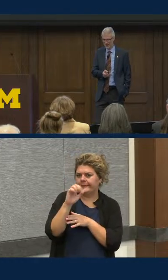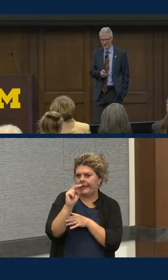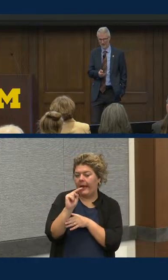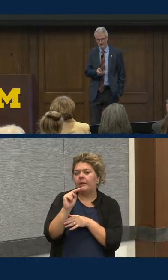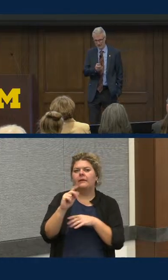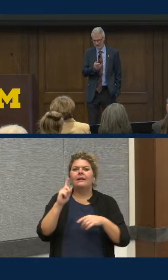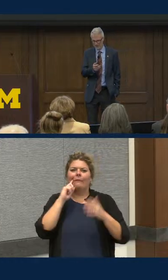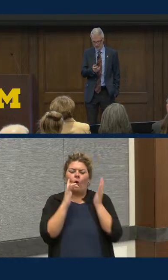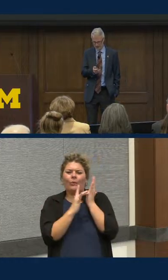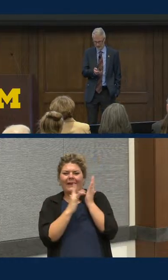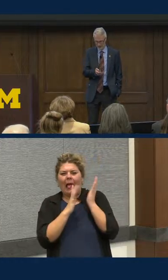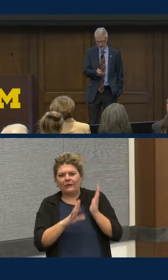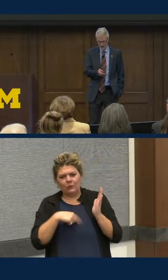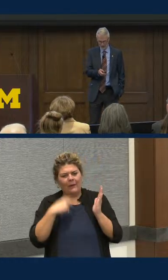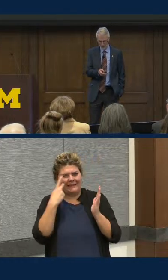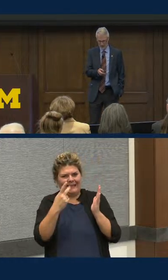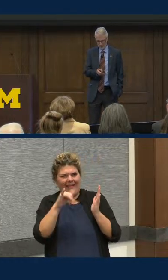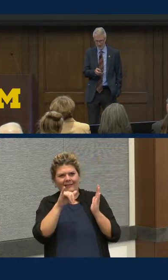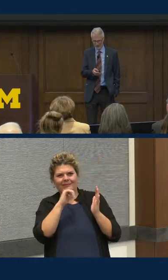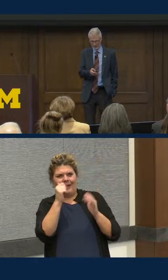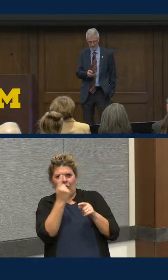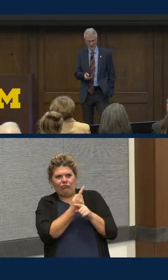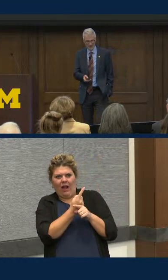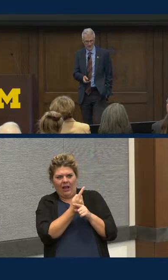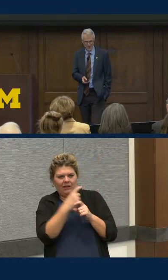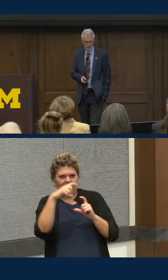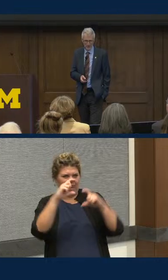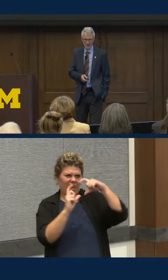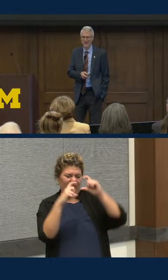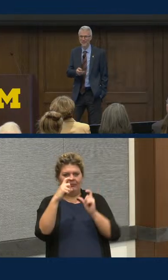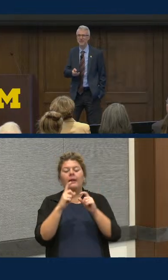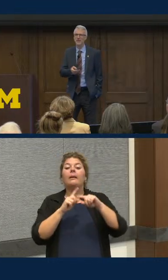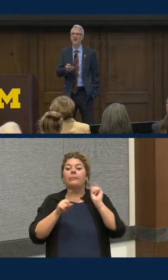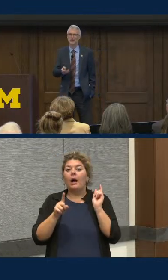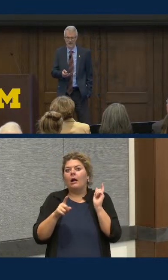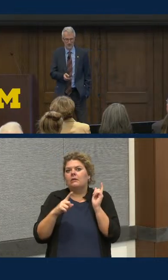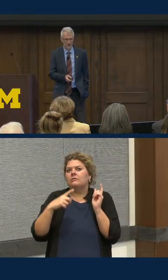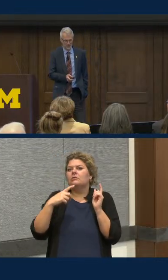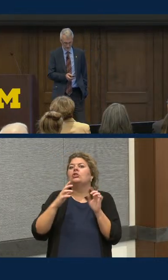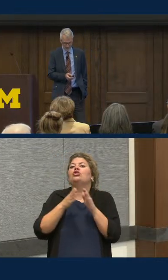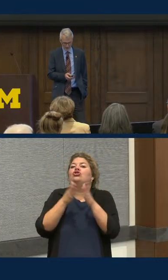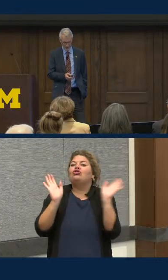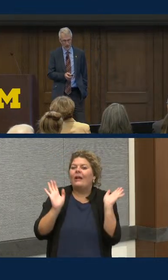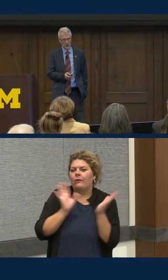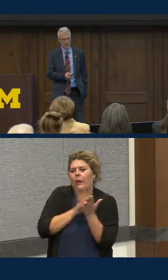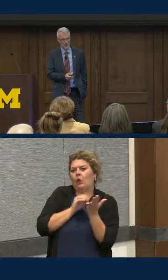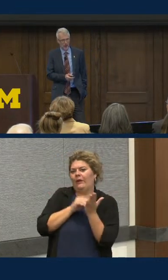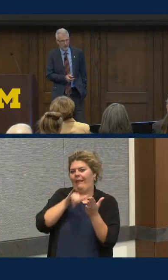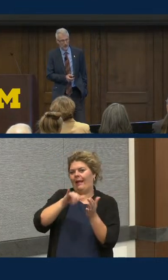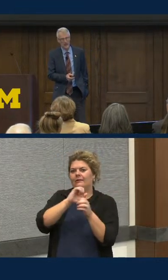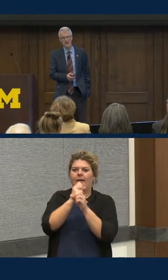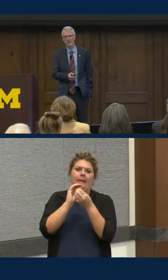persons. To a radiologists they are not quite in the right place but learning the statistics.